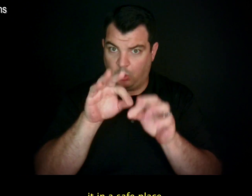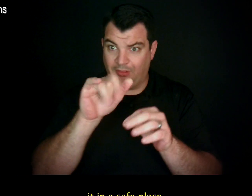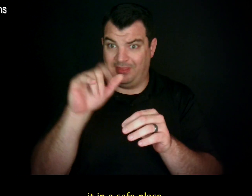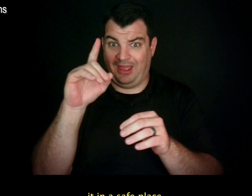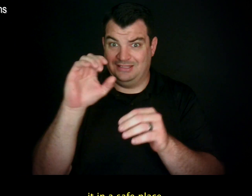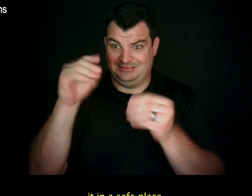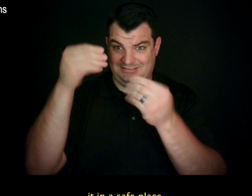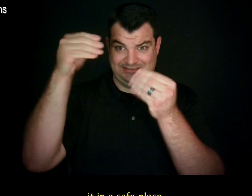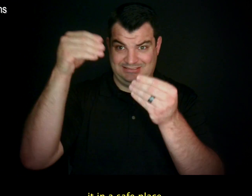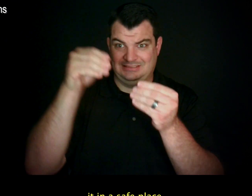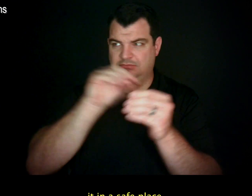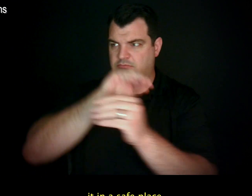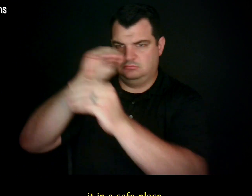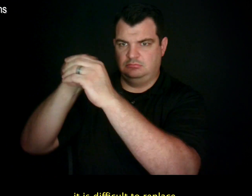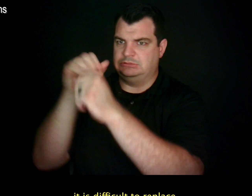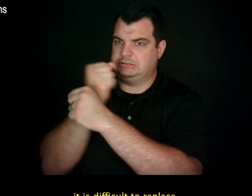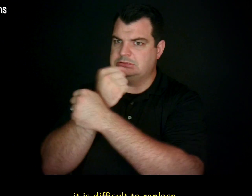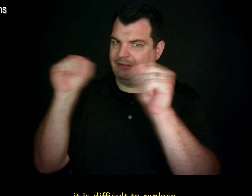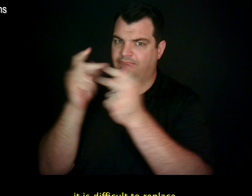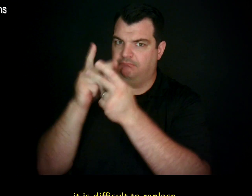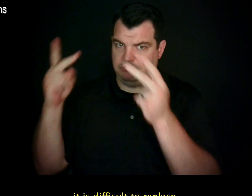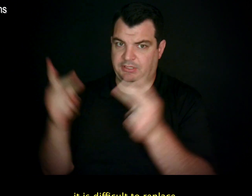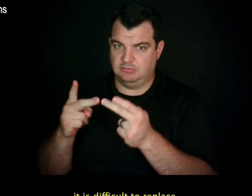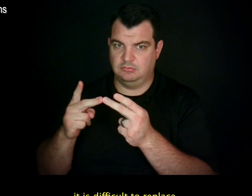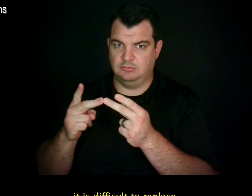it in a safe place, it is difficult to replace.